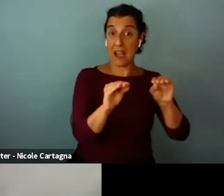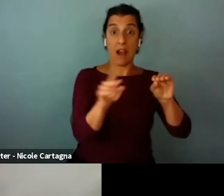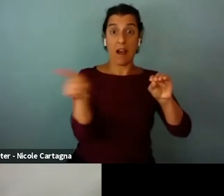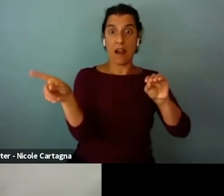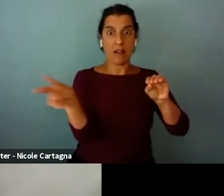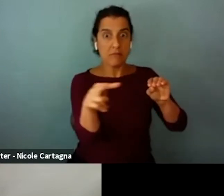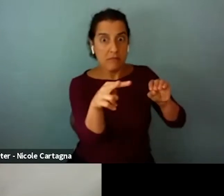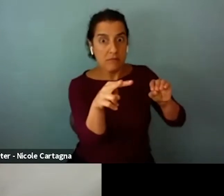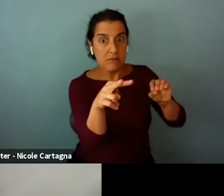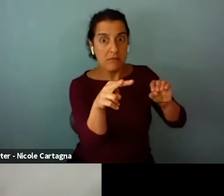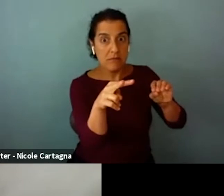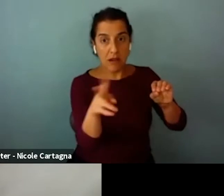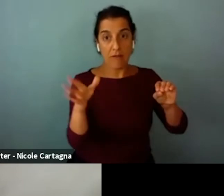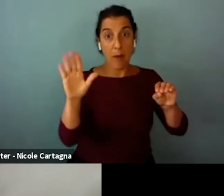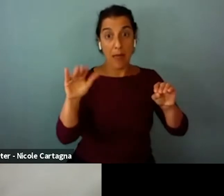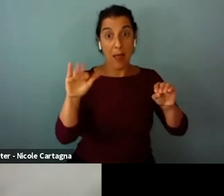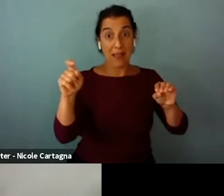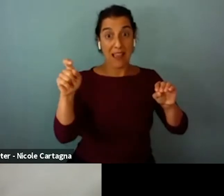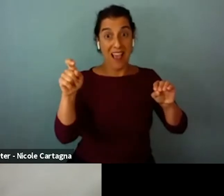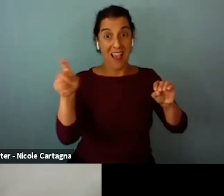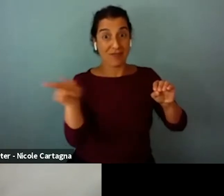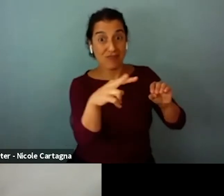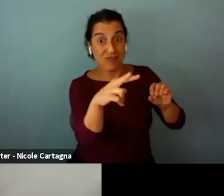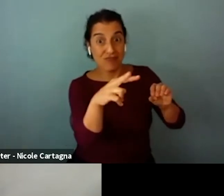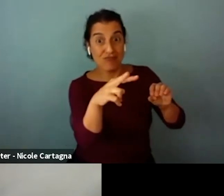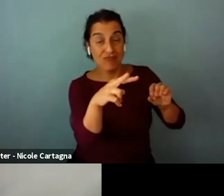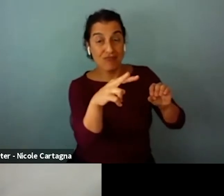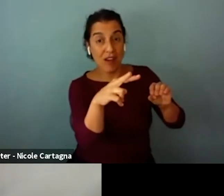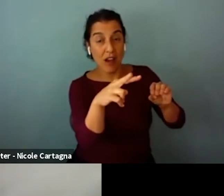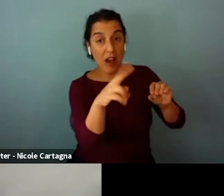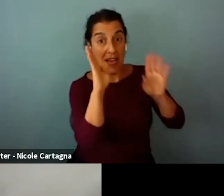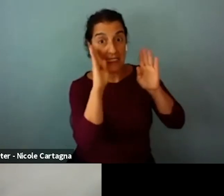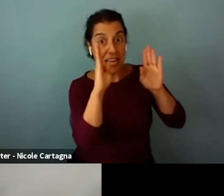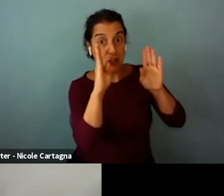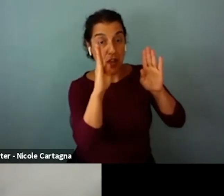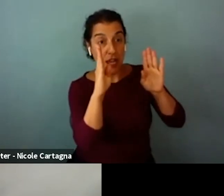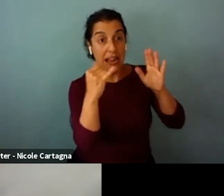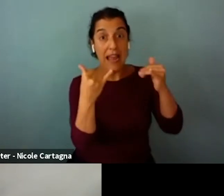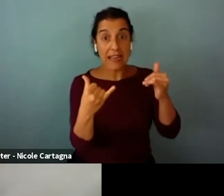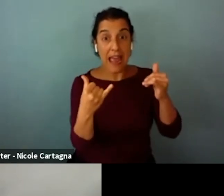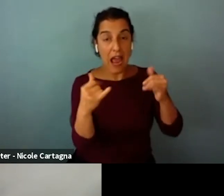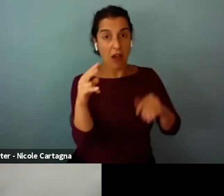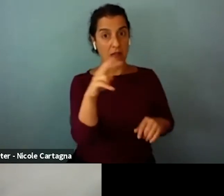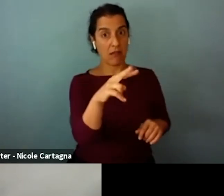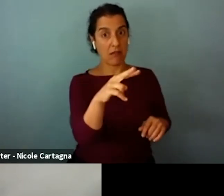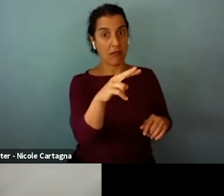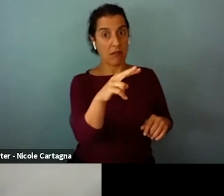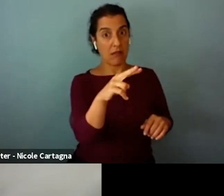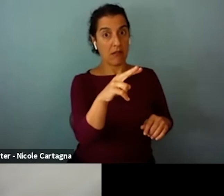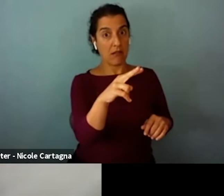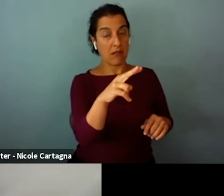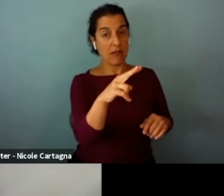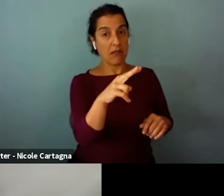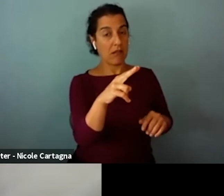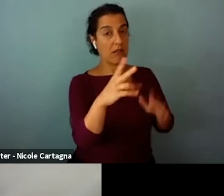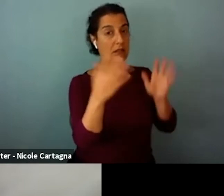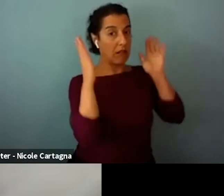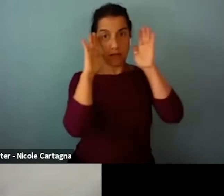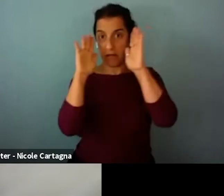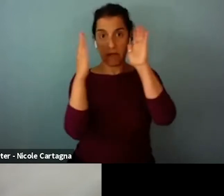of the baby x model and and now baby x is entering in to sort of an observatory state